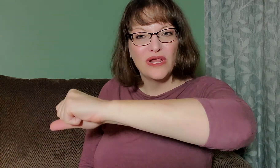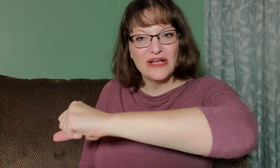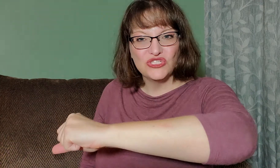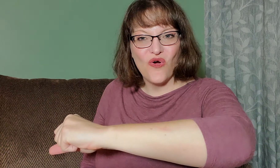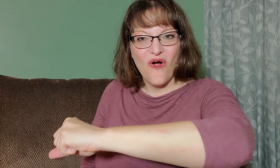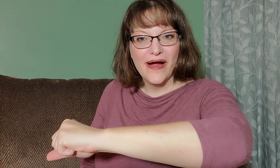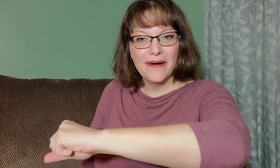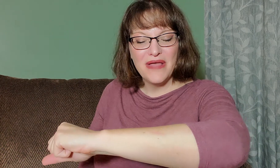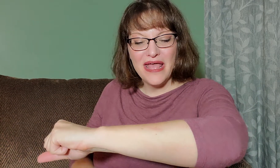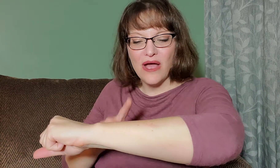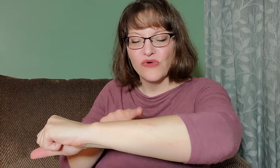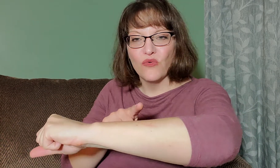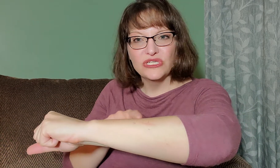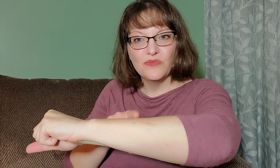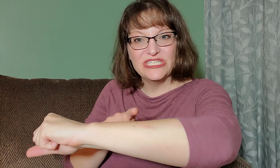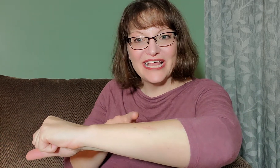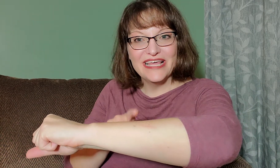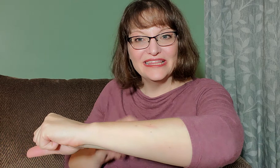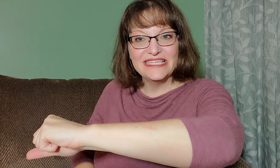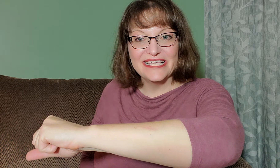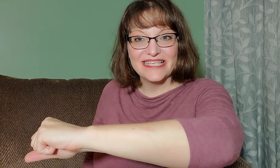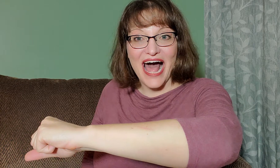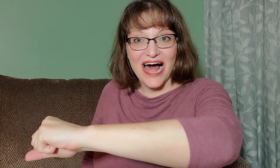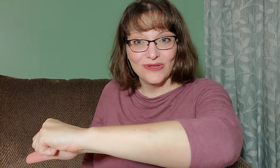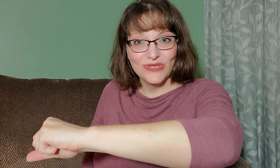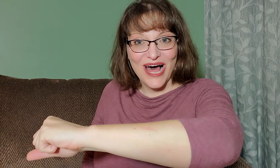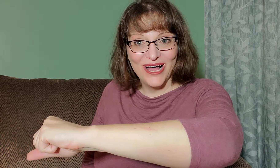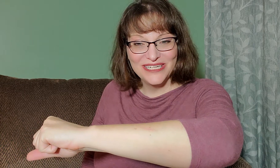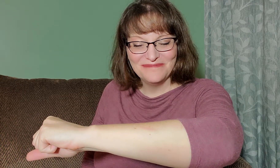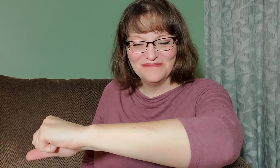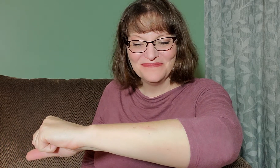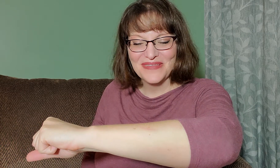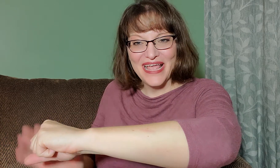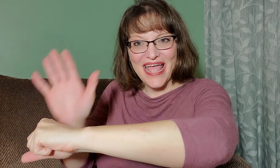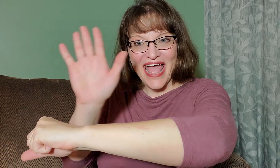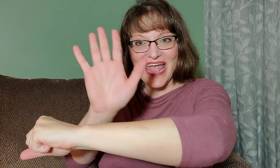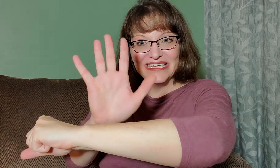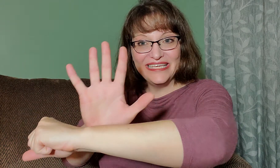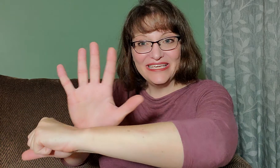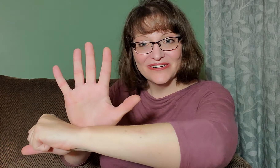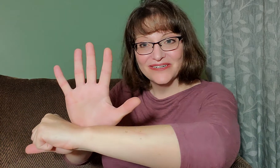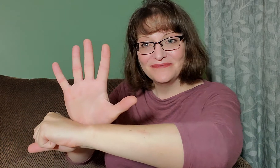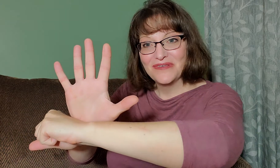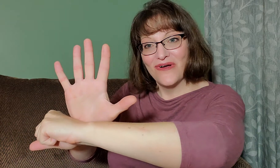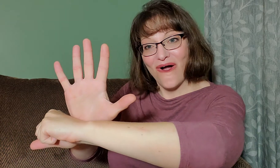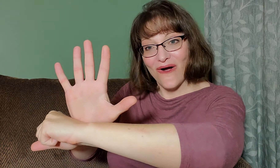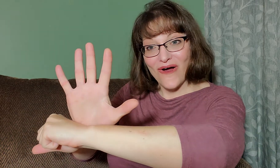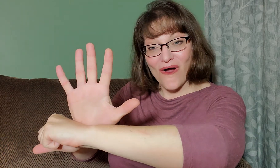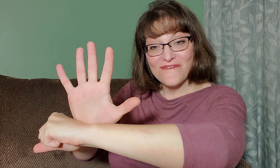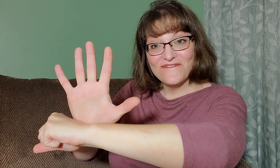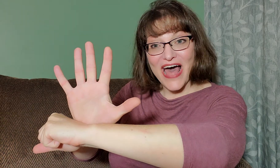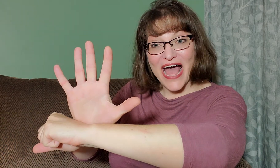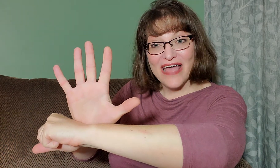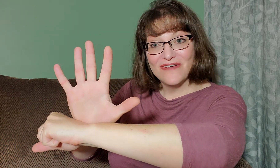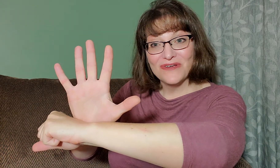out your arm and we're going to pretend that this is a hollow log. And here are our five